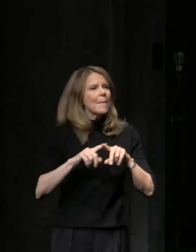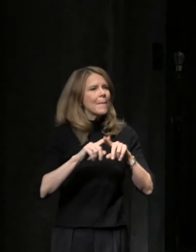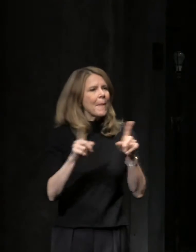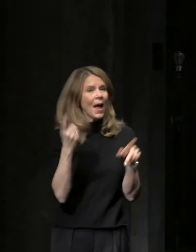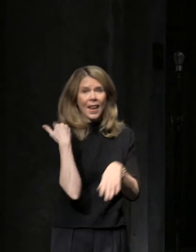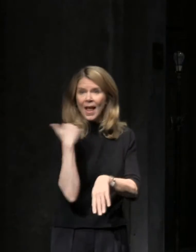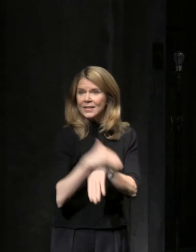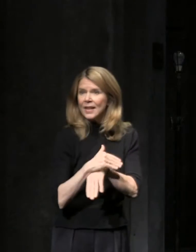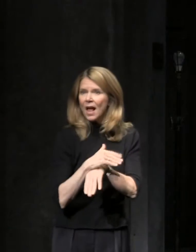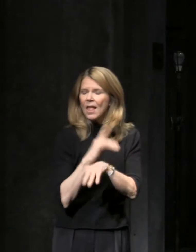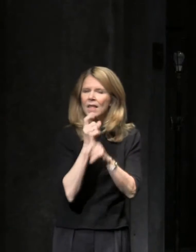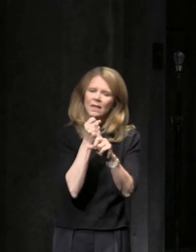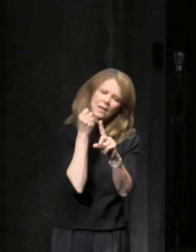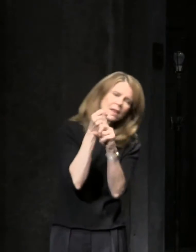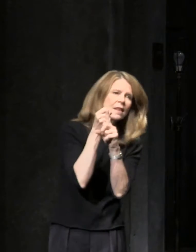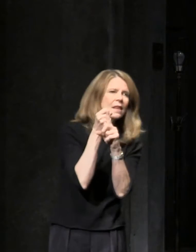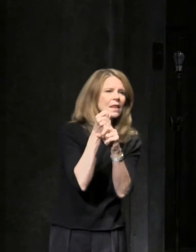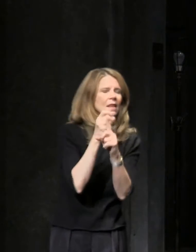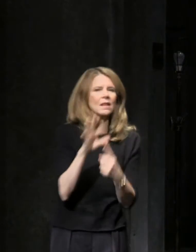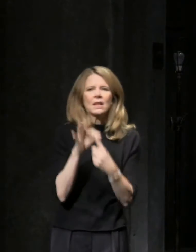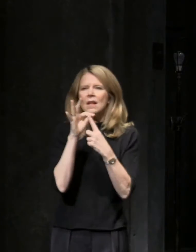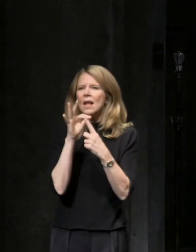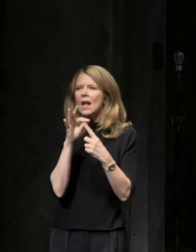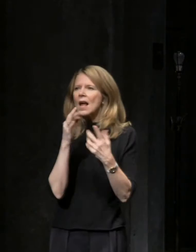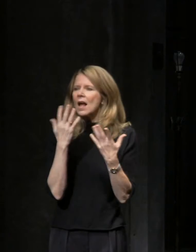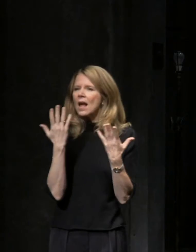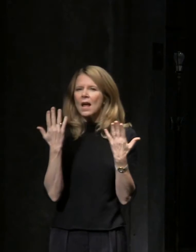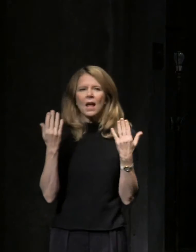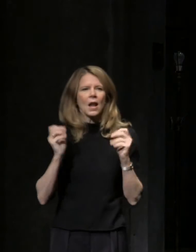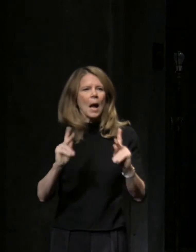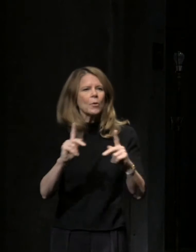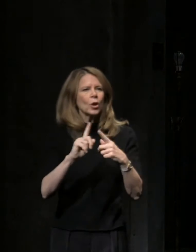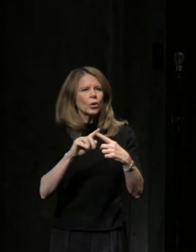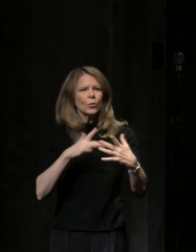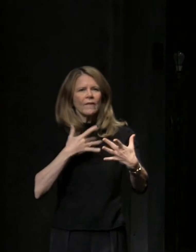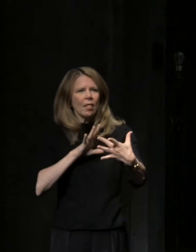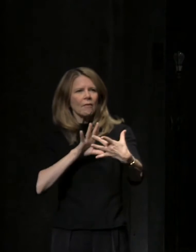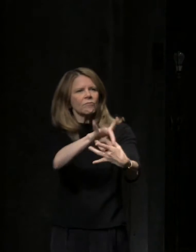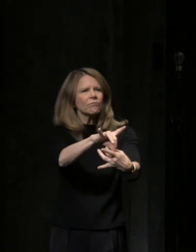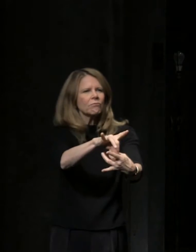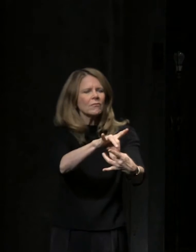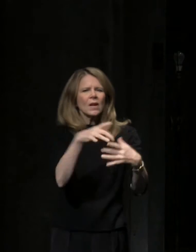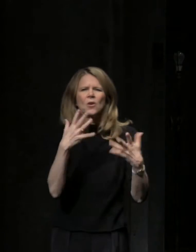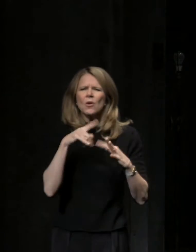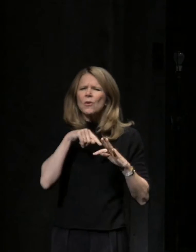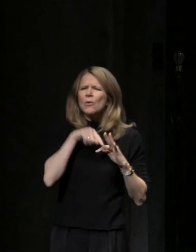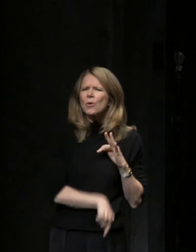was a turning point, an opportunity to connect in a much more profound way, not with disability